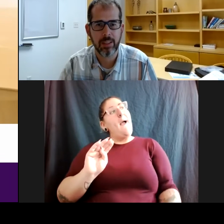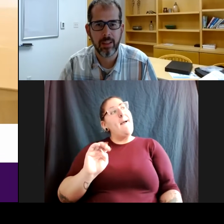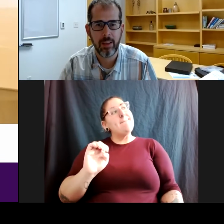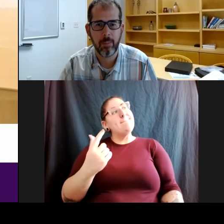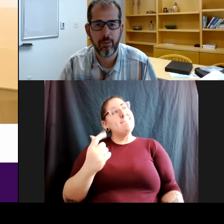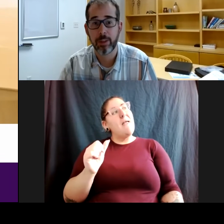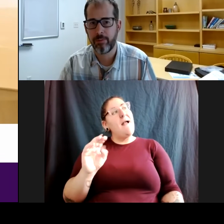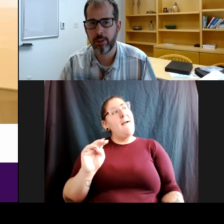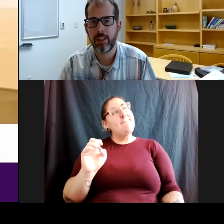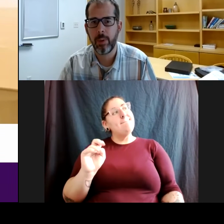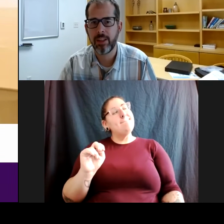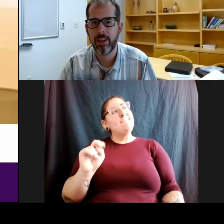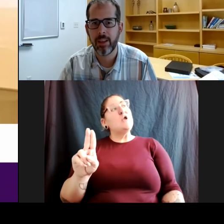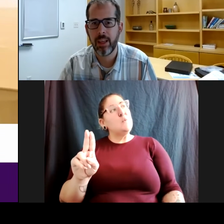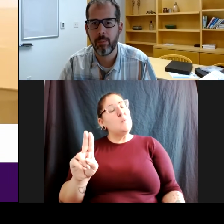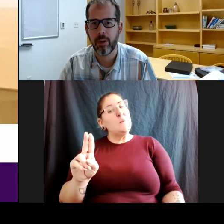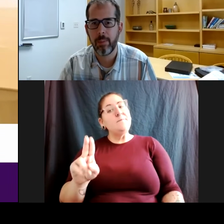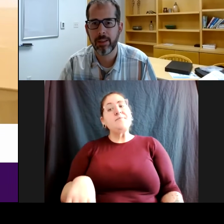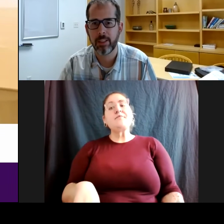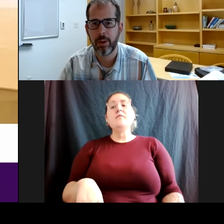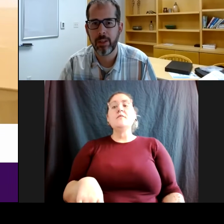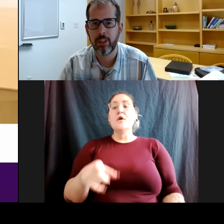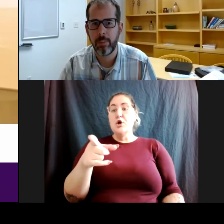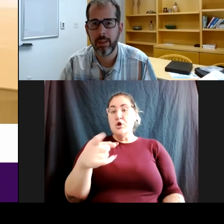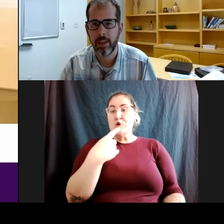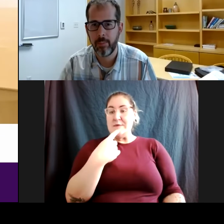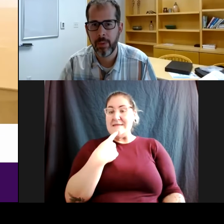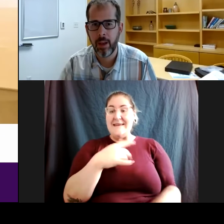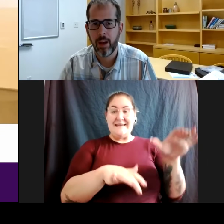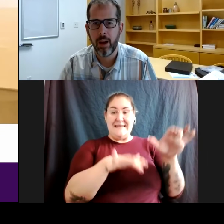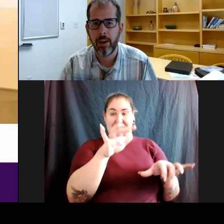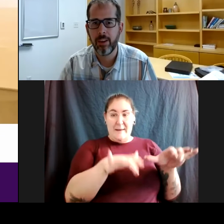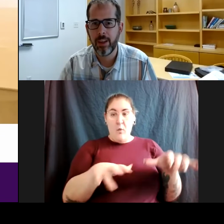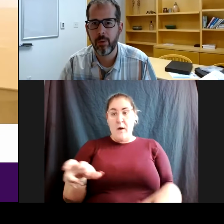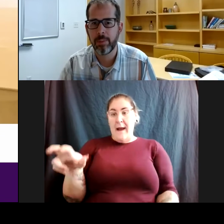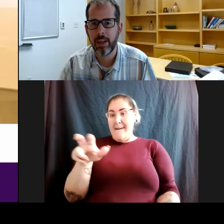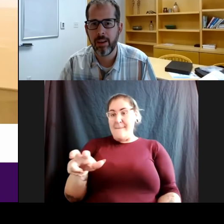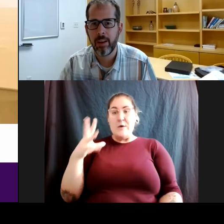First, you mention, the keyboard and mouse experience should be the same. On the cooking